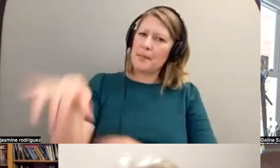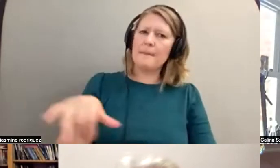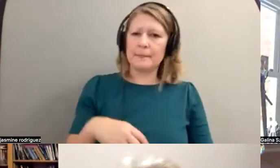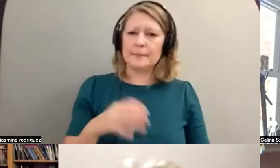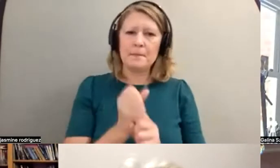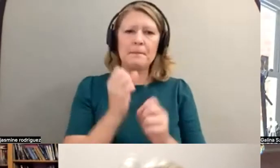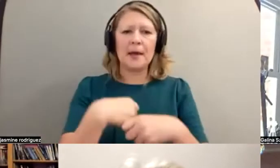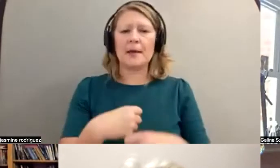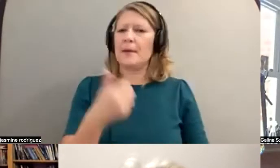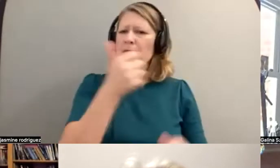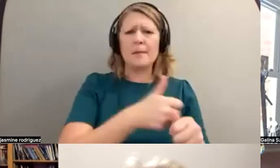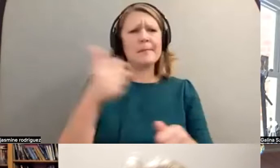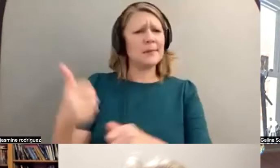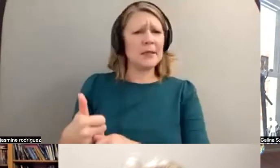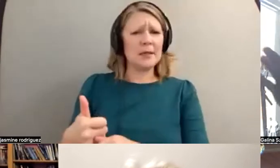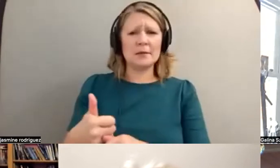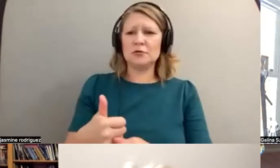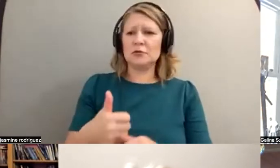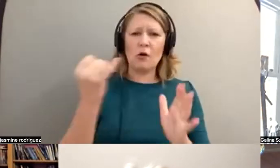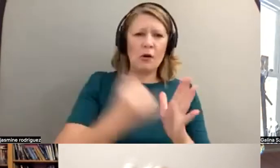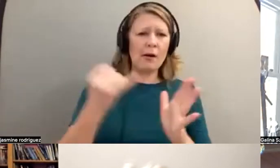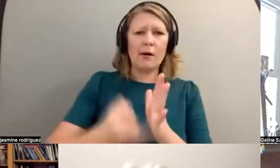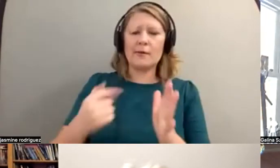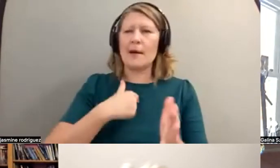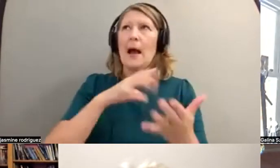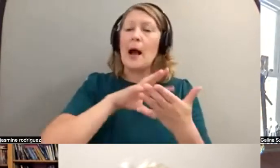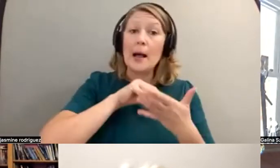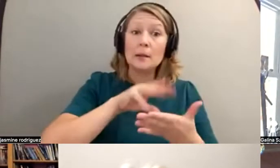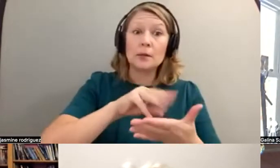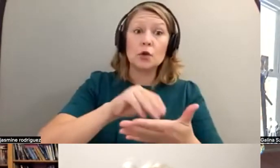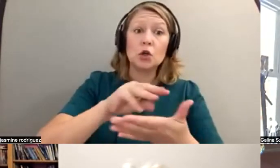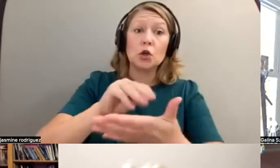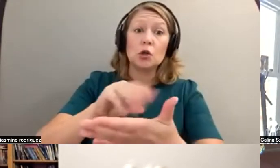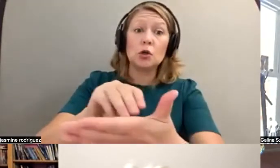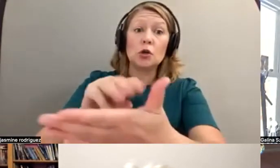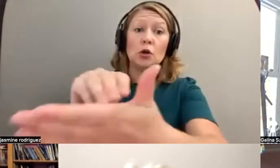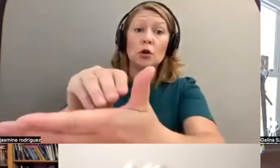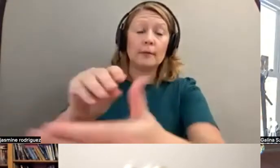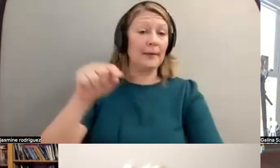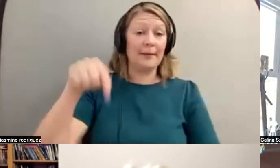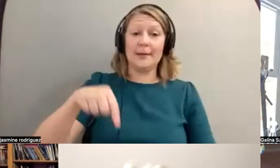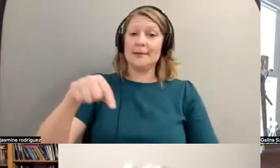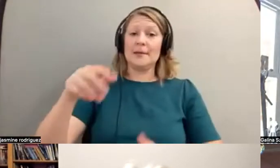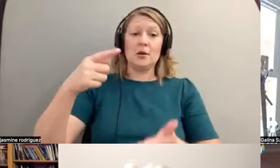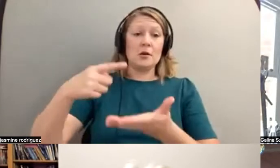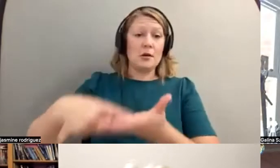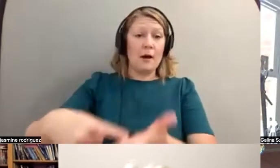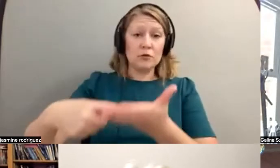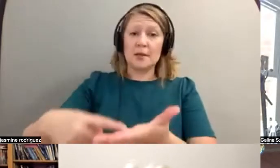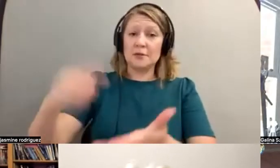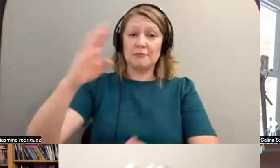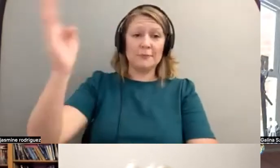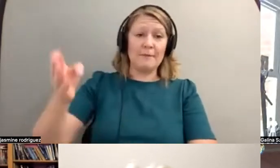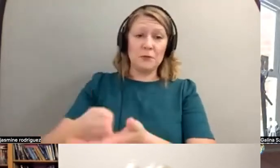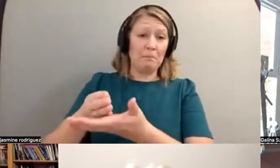So um, this conversation never stops, I tell you. So, for example, this, three